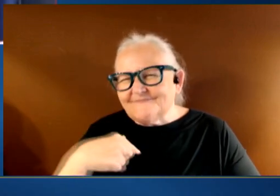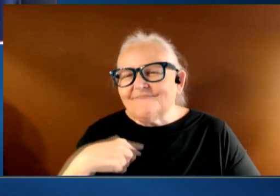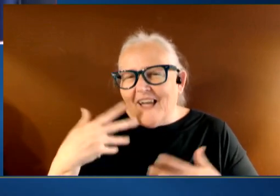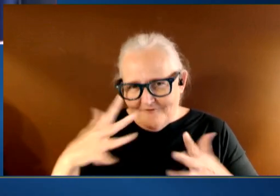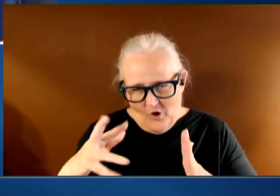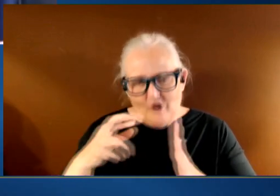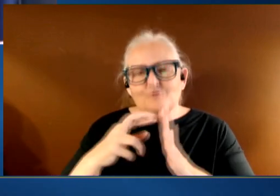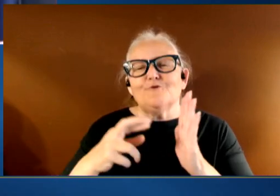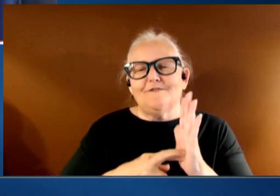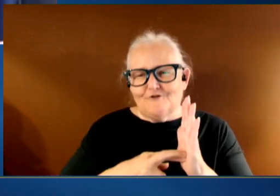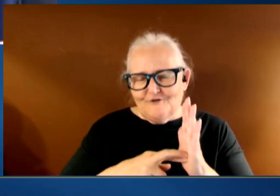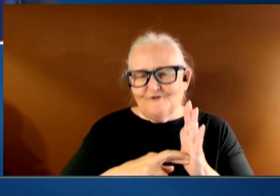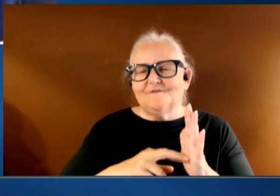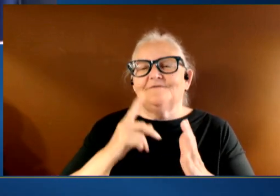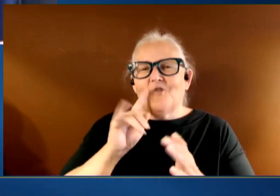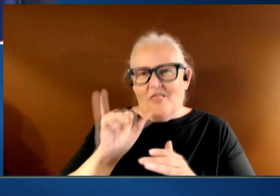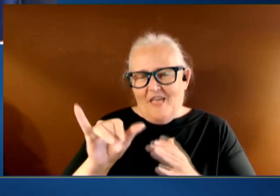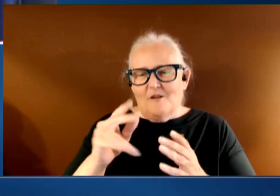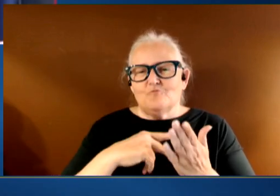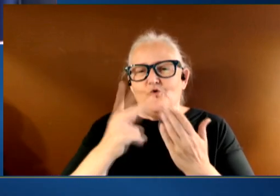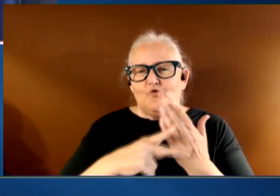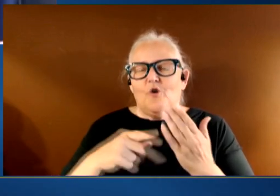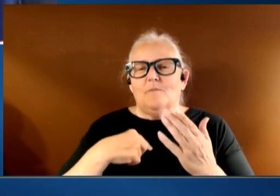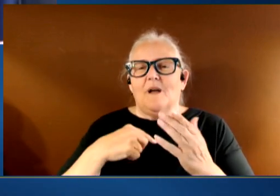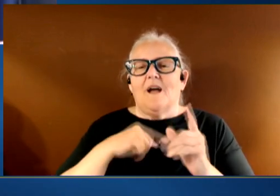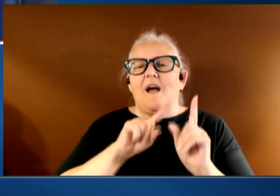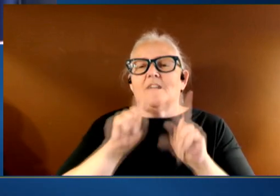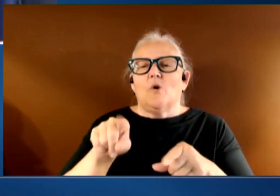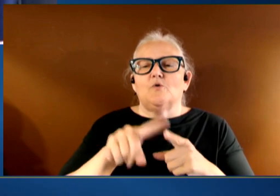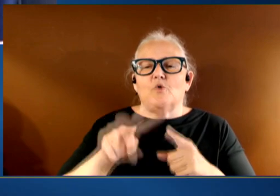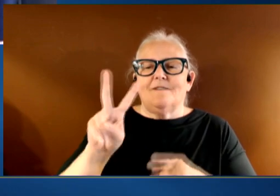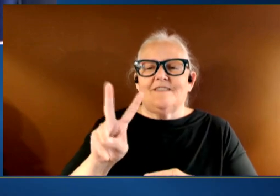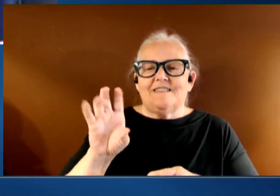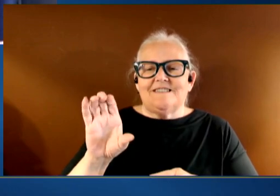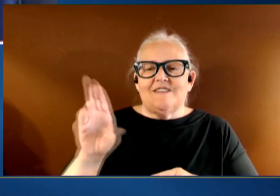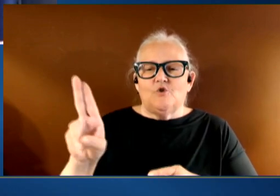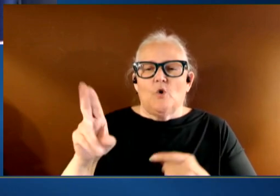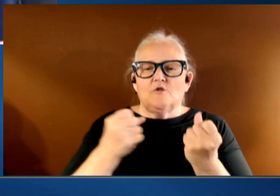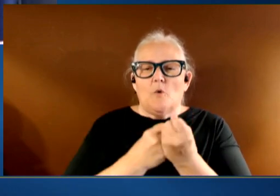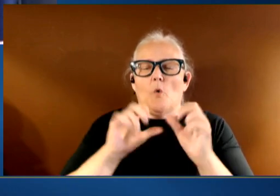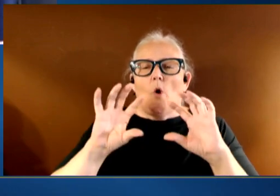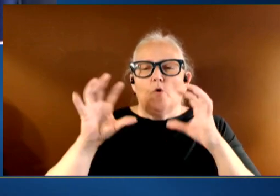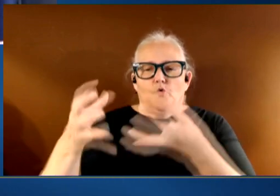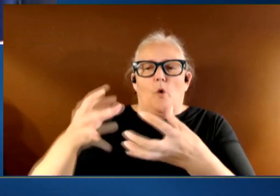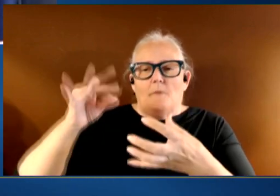and I also attend a VCU support group for men, other sickle cell warriors. And I have one